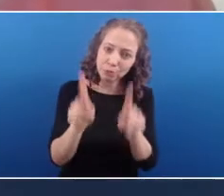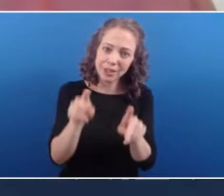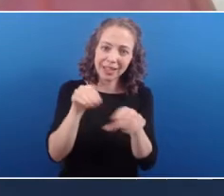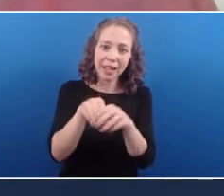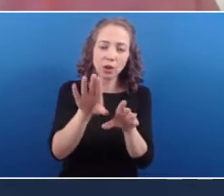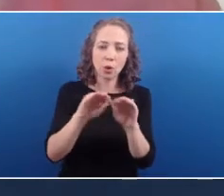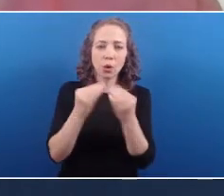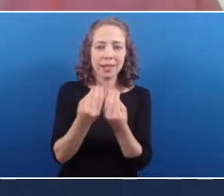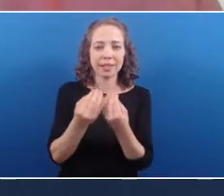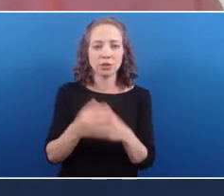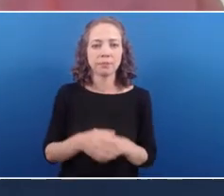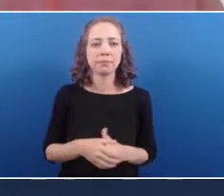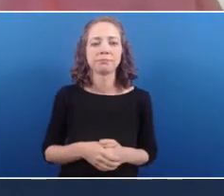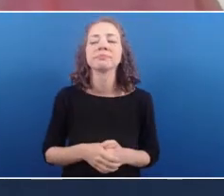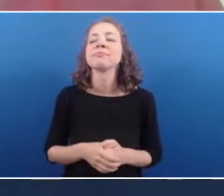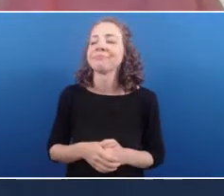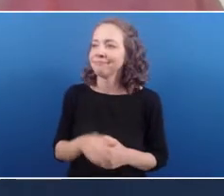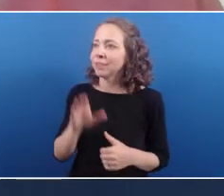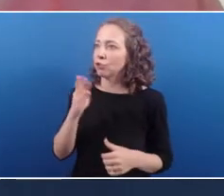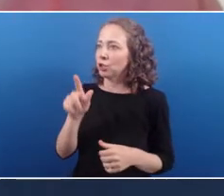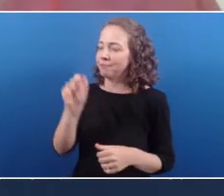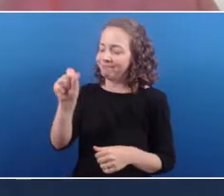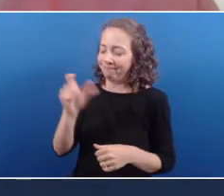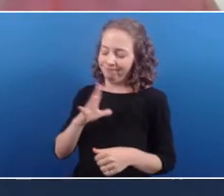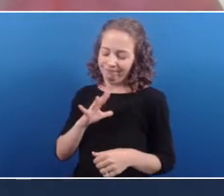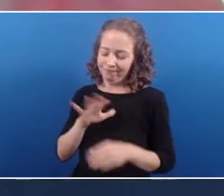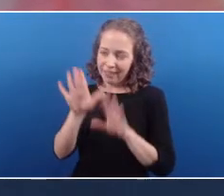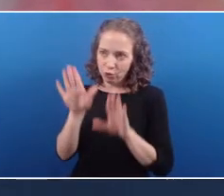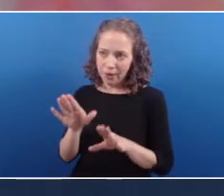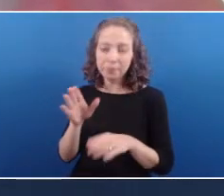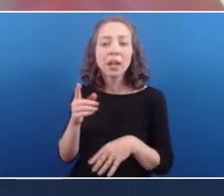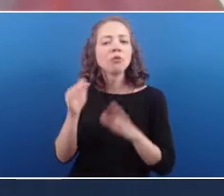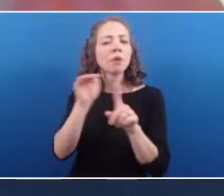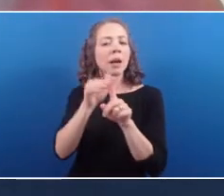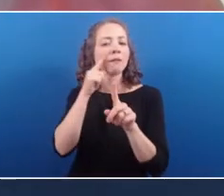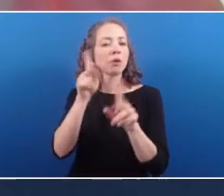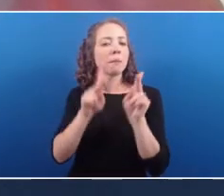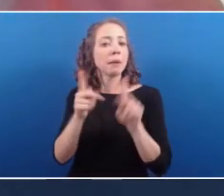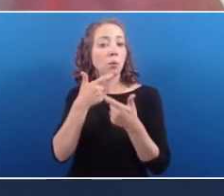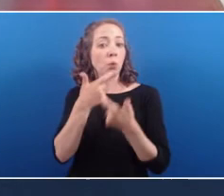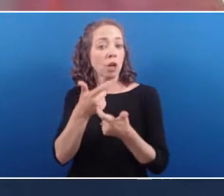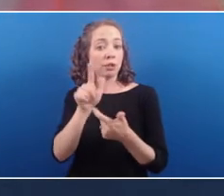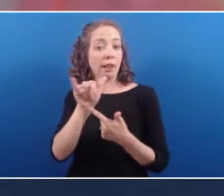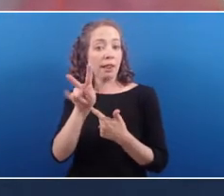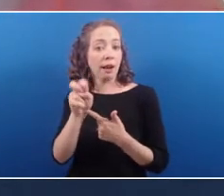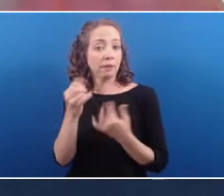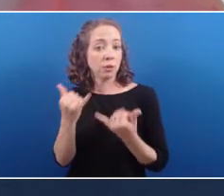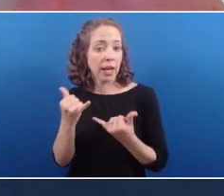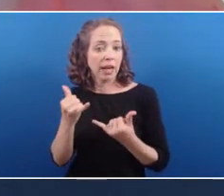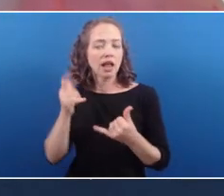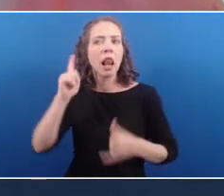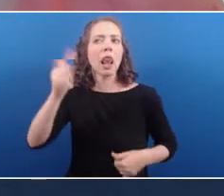That’s great and just a reminder for folks watching live today, once we post the recording, we will make sure that